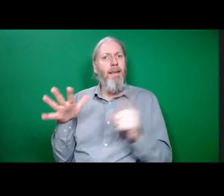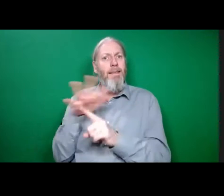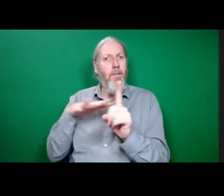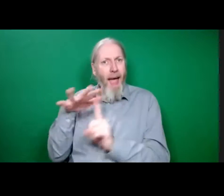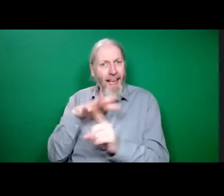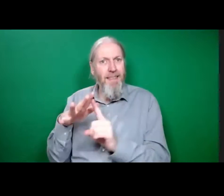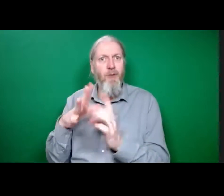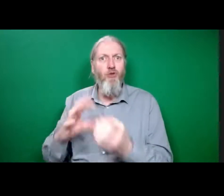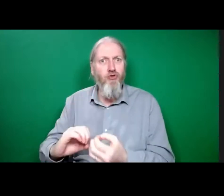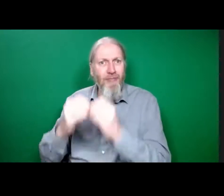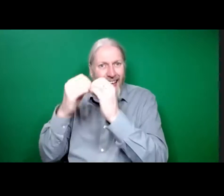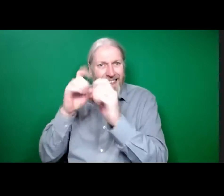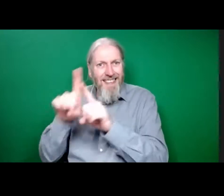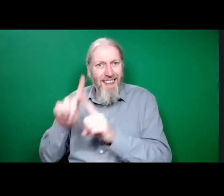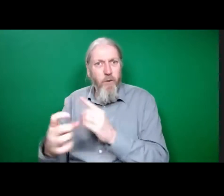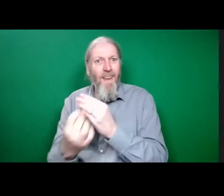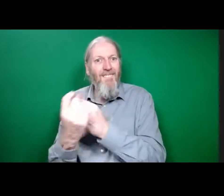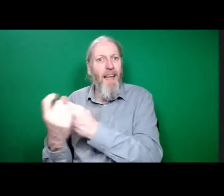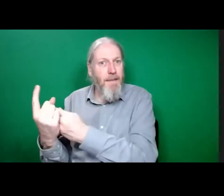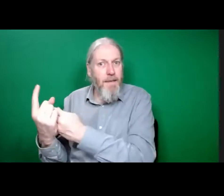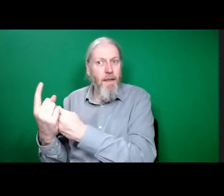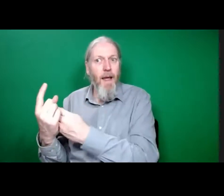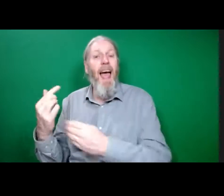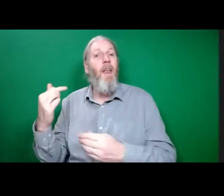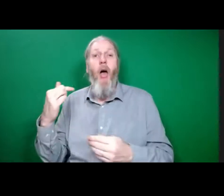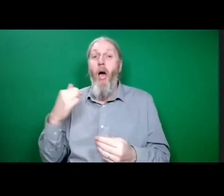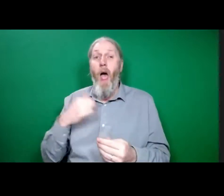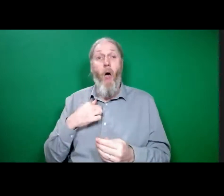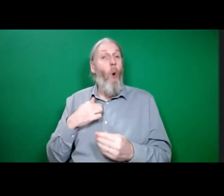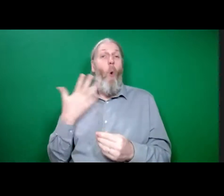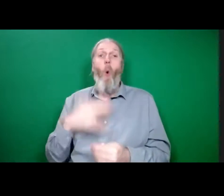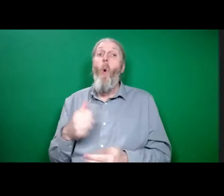How it's played out into that has proved very, very important to us.